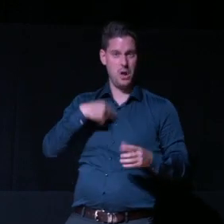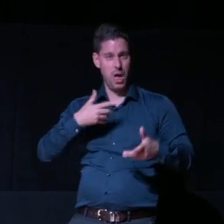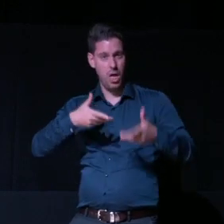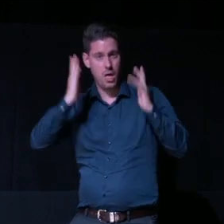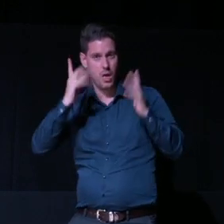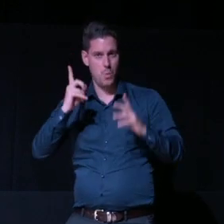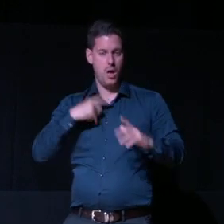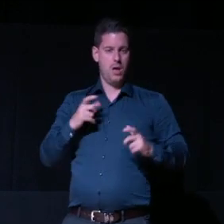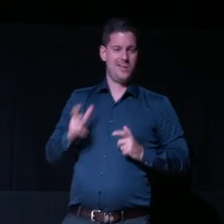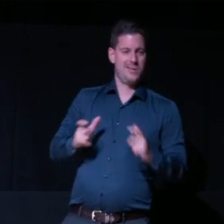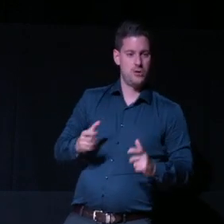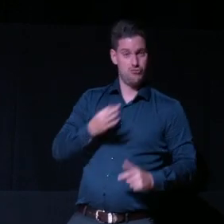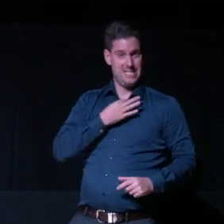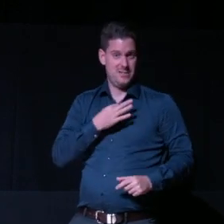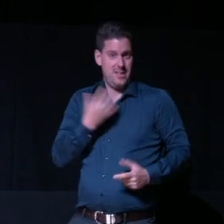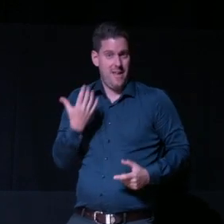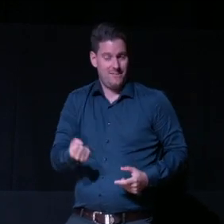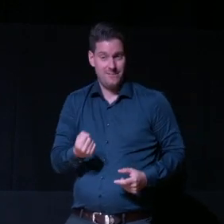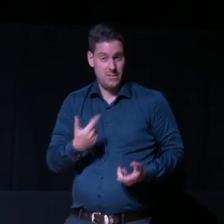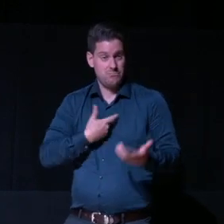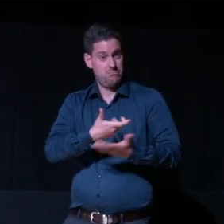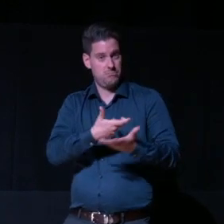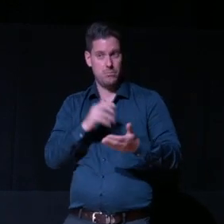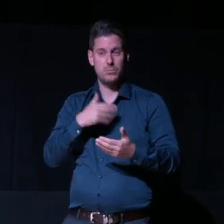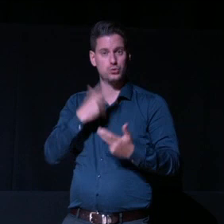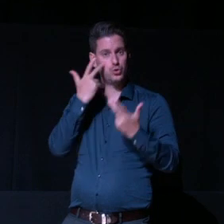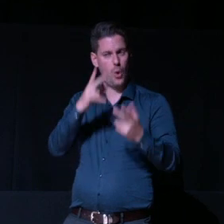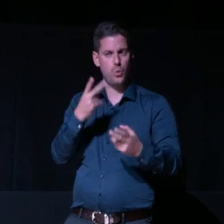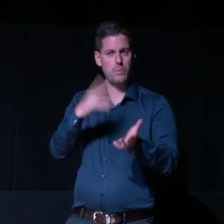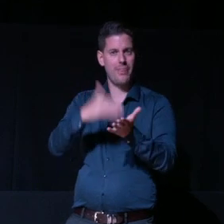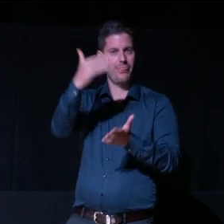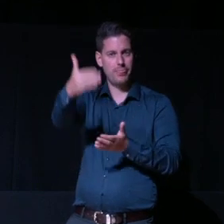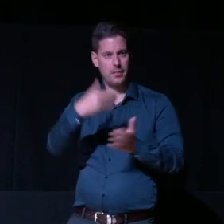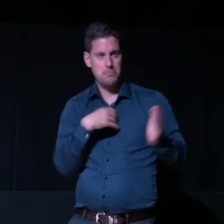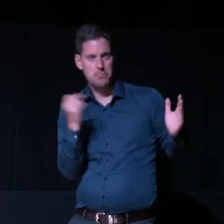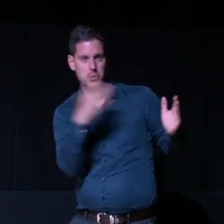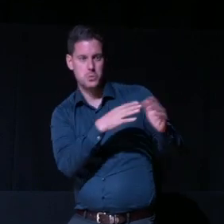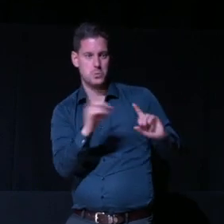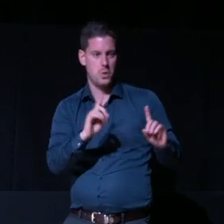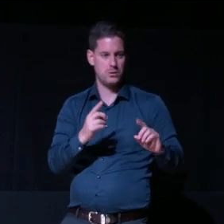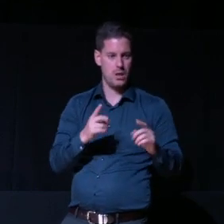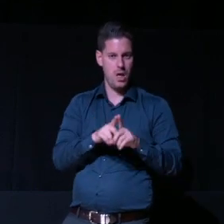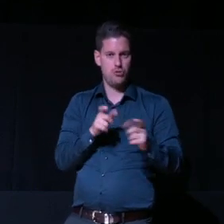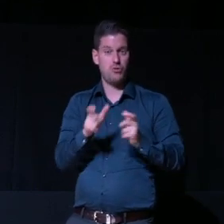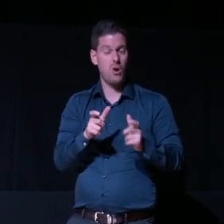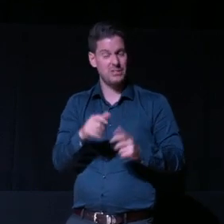them up when we talk about things and I think I think it is having an impact. Absolutely.